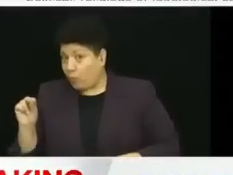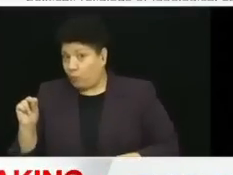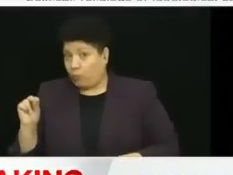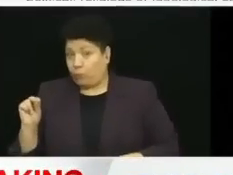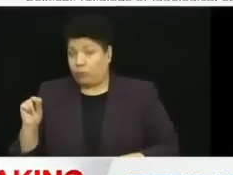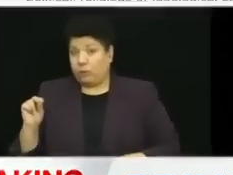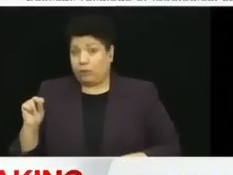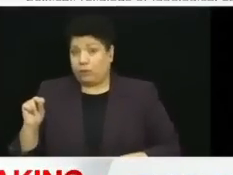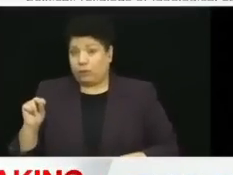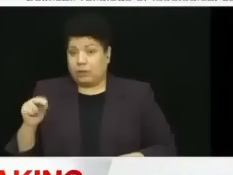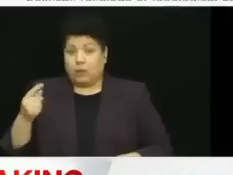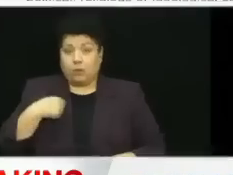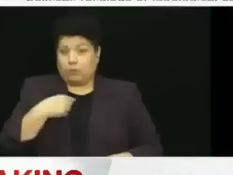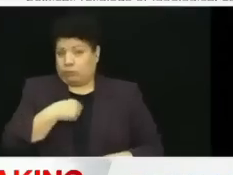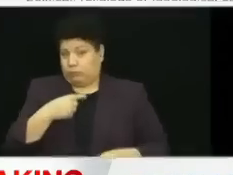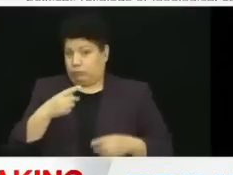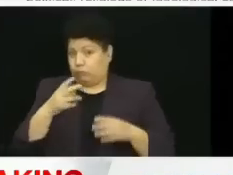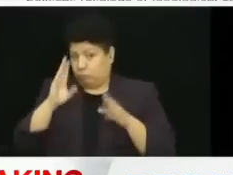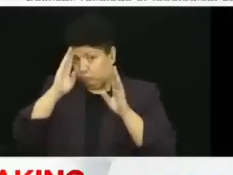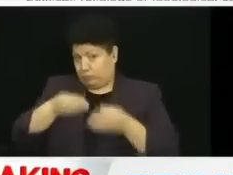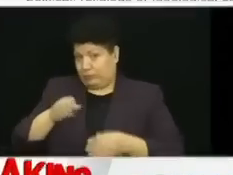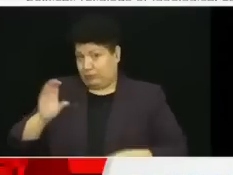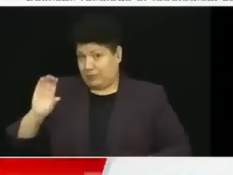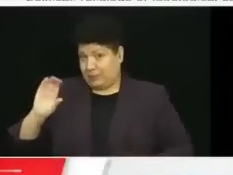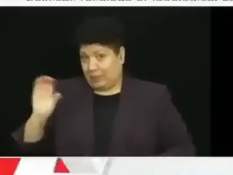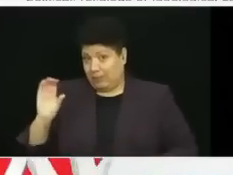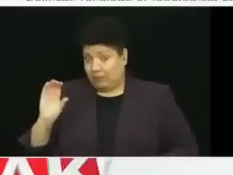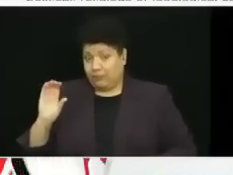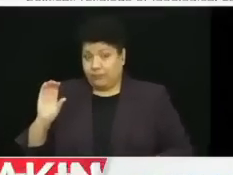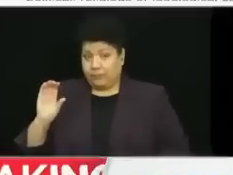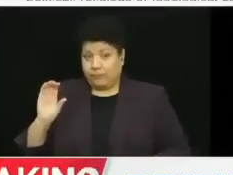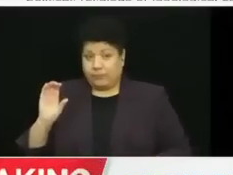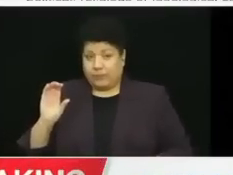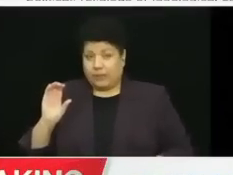SERIOUS VIOLENCE AGAINST PERSONS